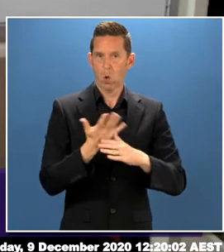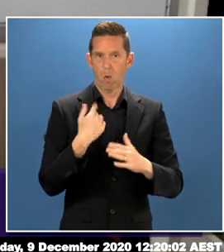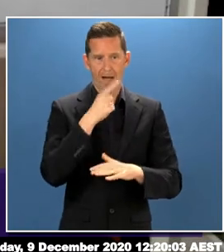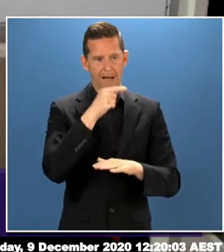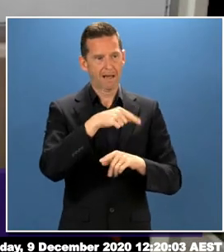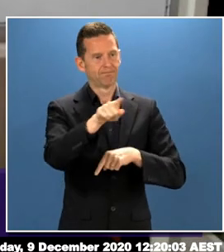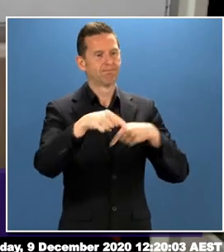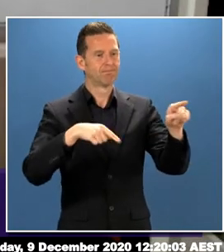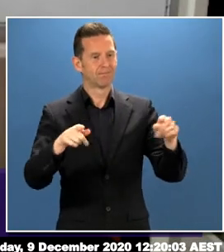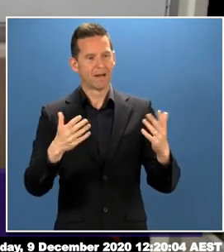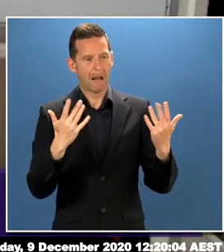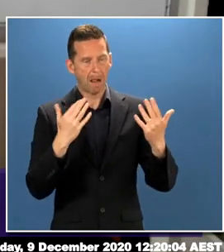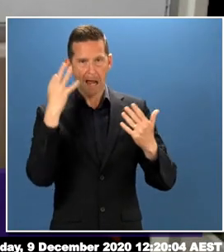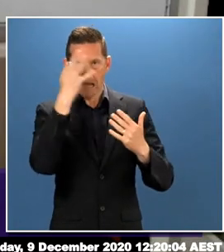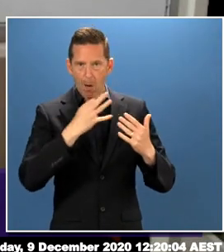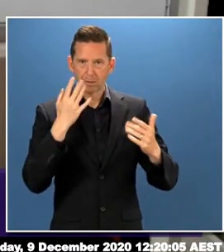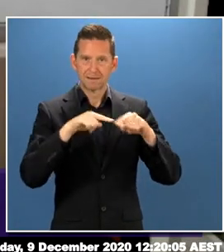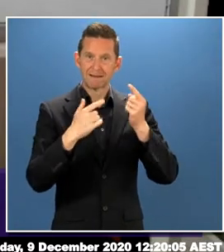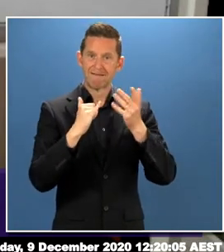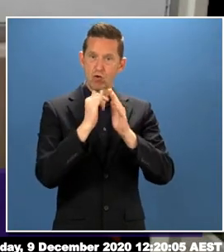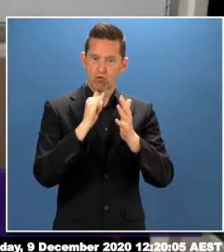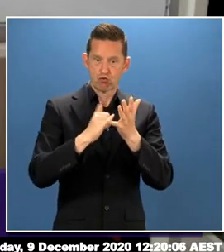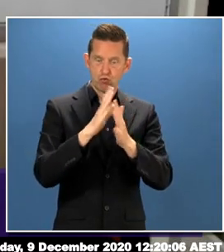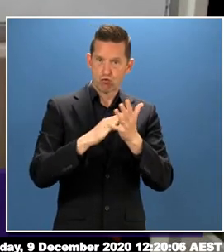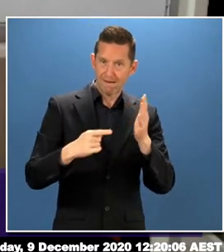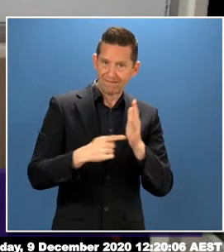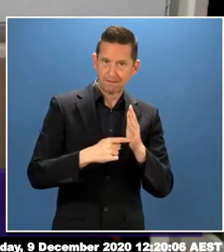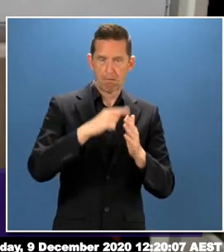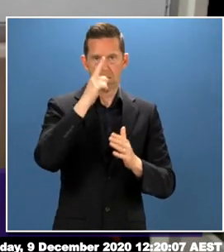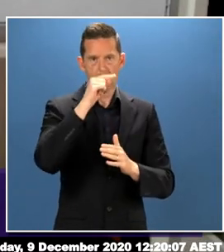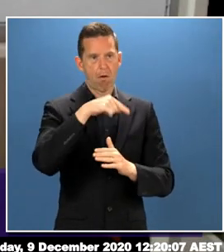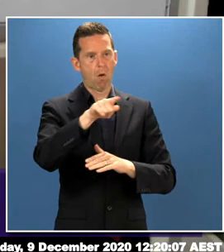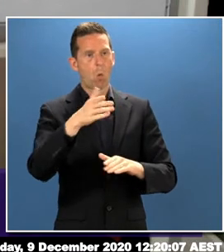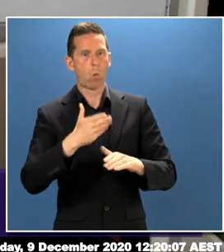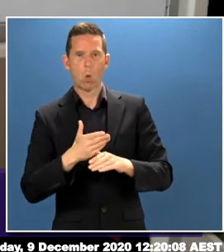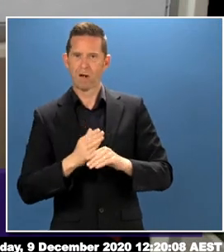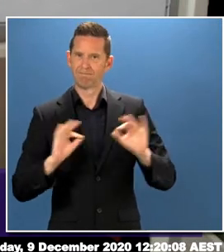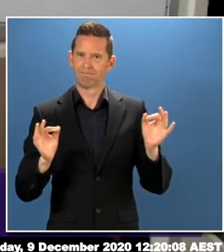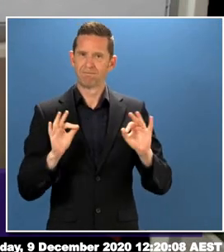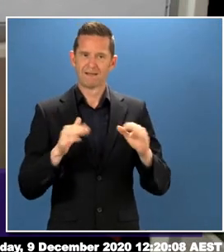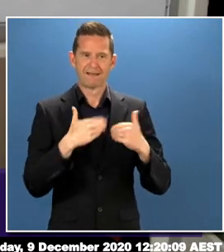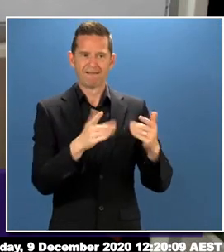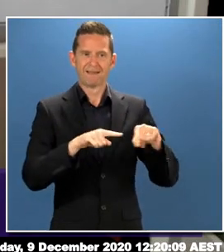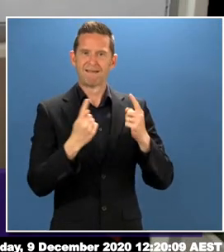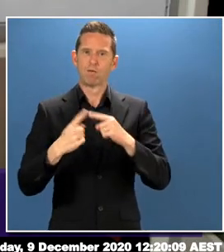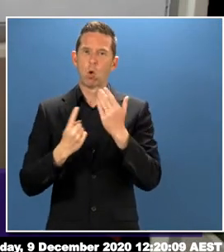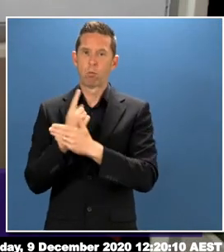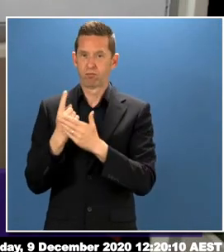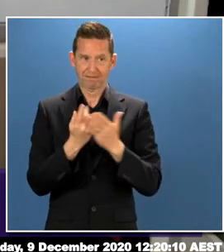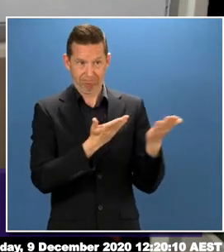for various hours in the day, or shifts where I can expose them to a range of work opportunities. They aren't available to me.